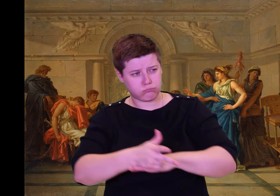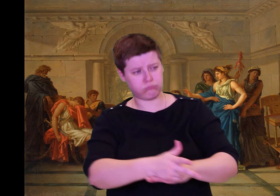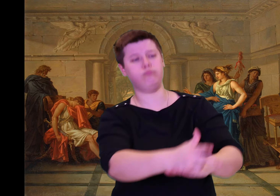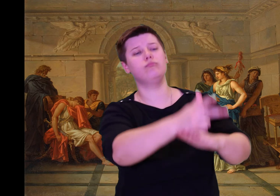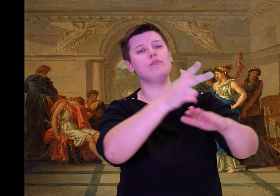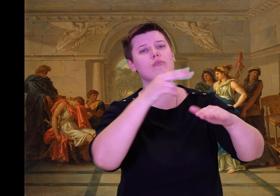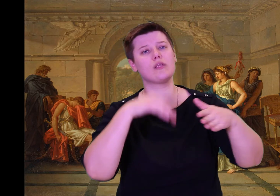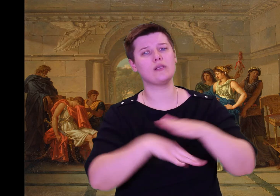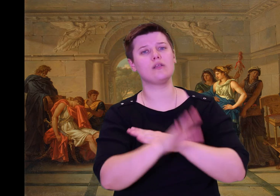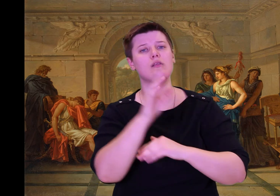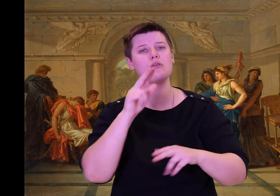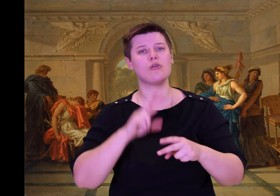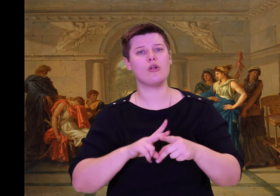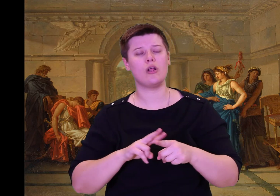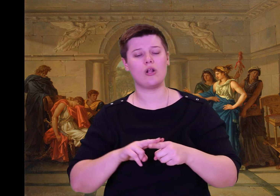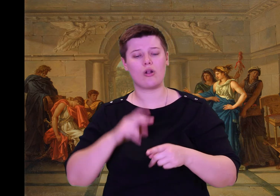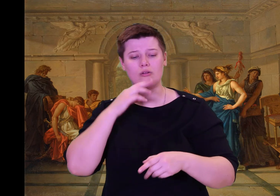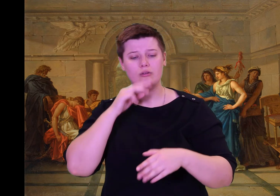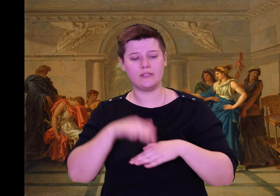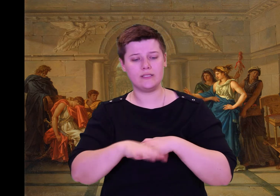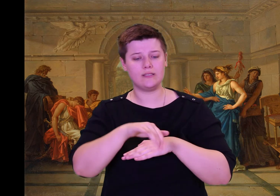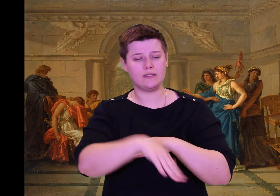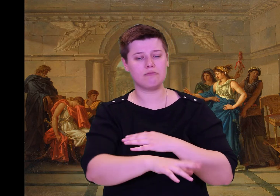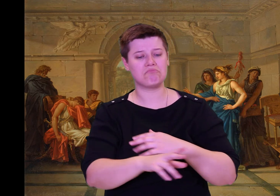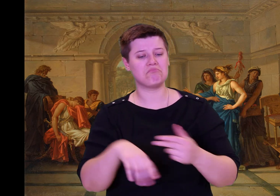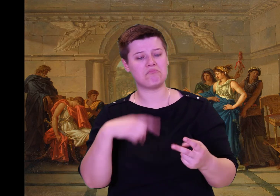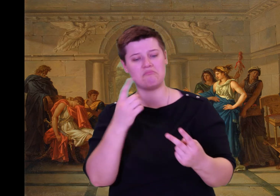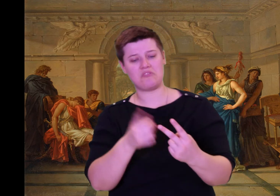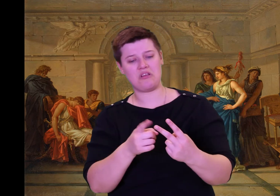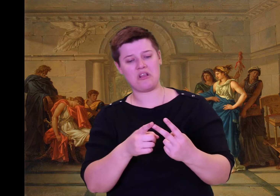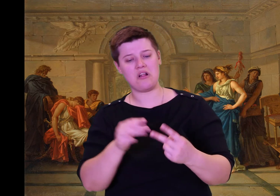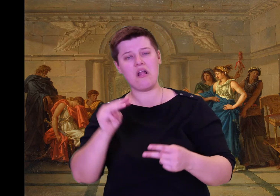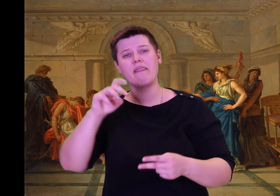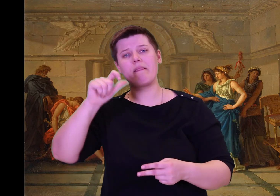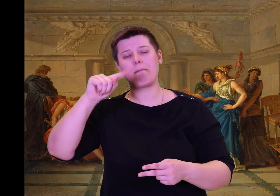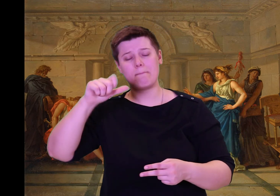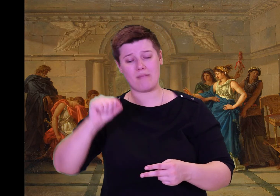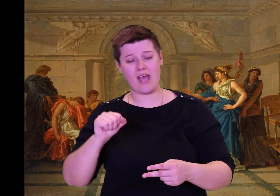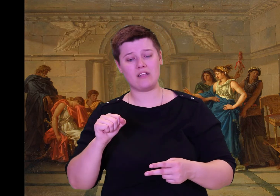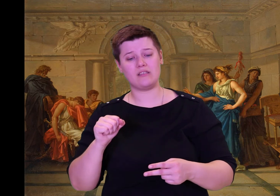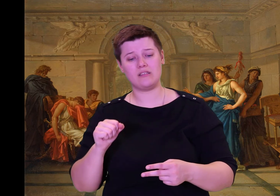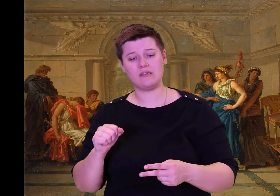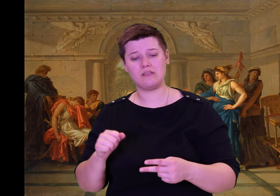and as I walked, my mind swirled with many thoughts. Beside the